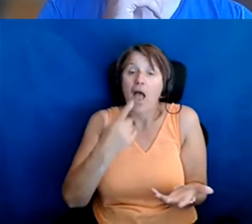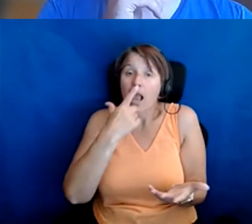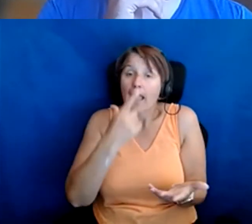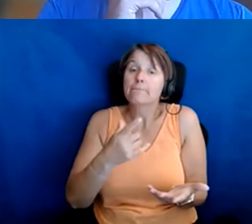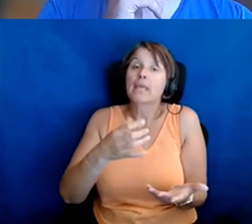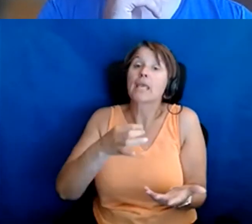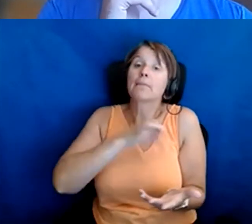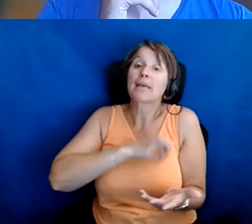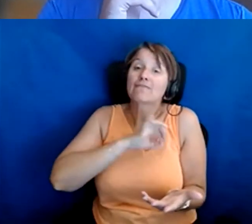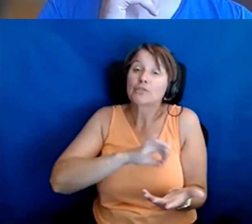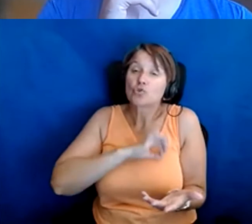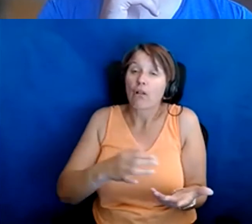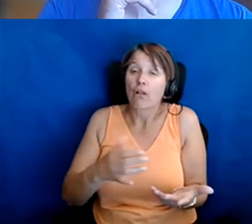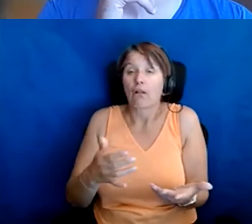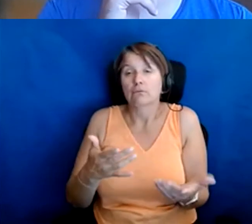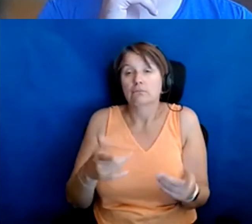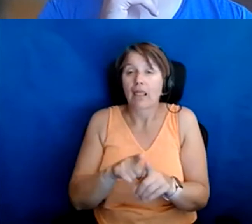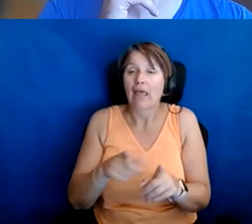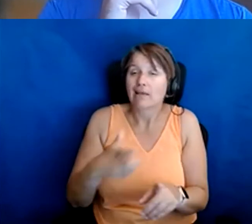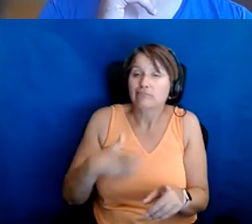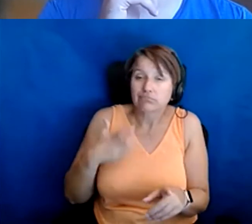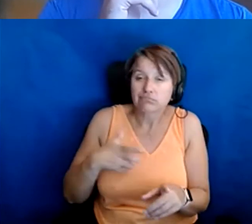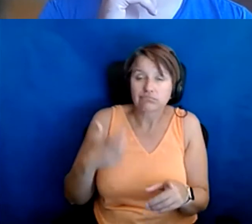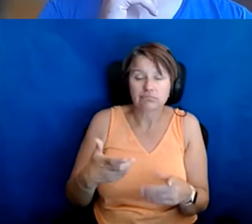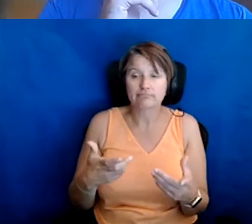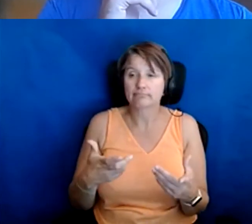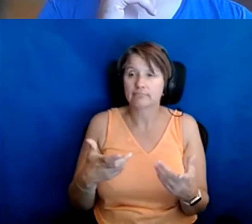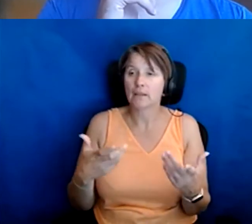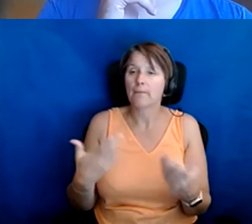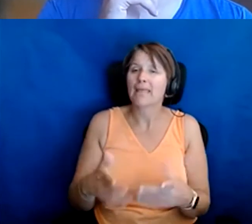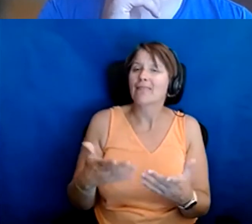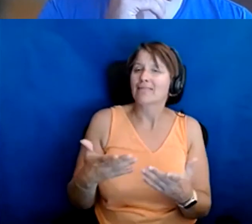It's kind of the annoying side is if it's kind of so I've currently two sites for